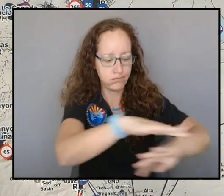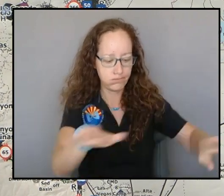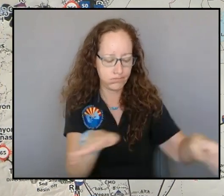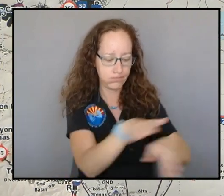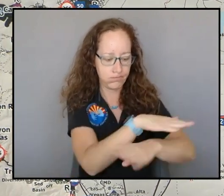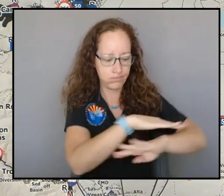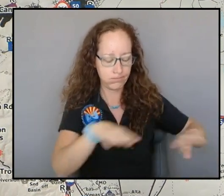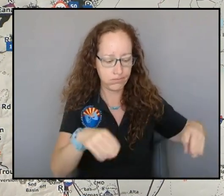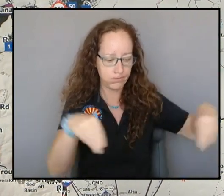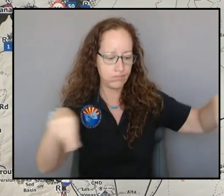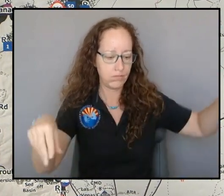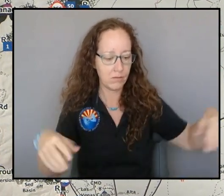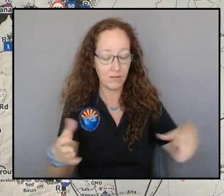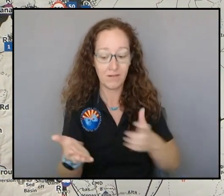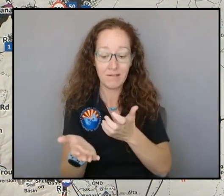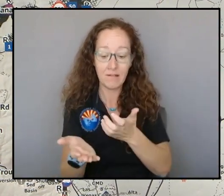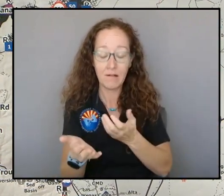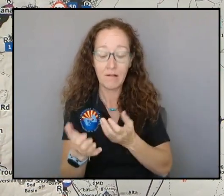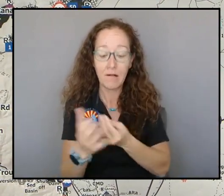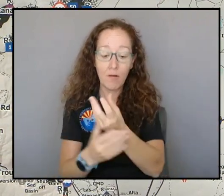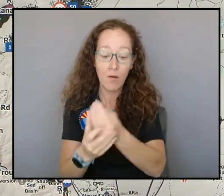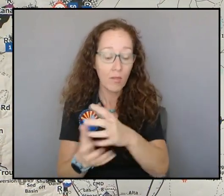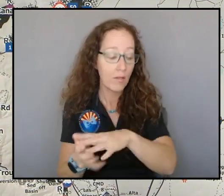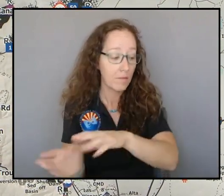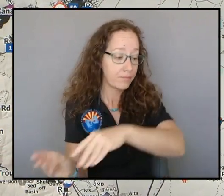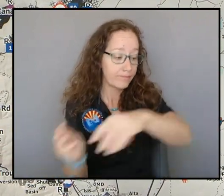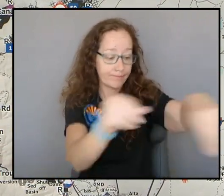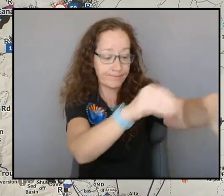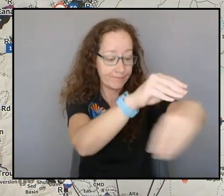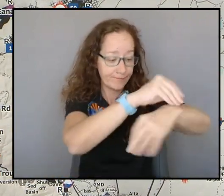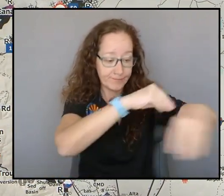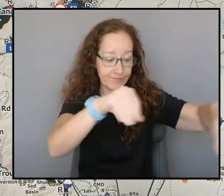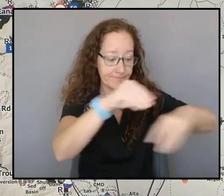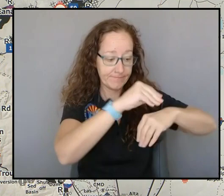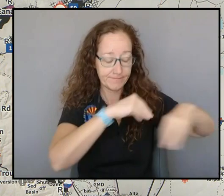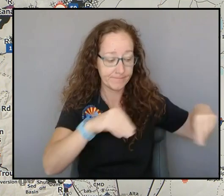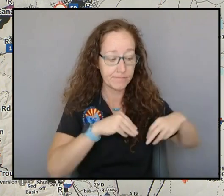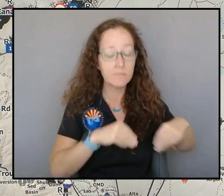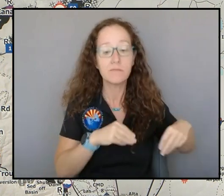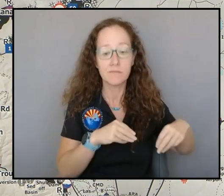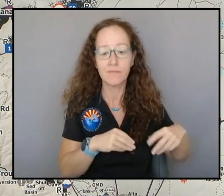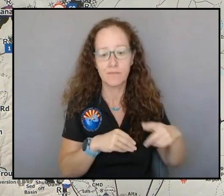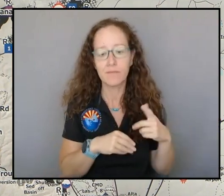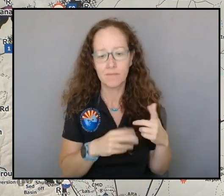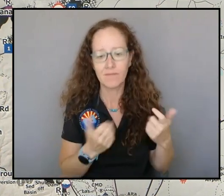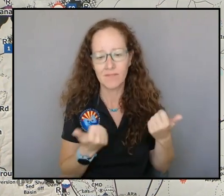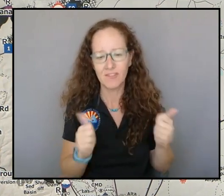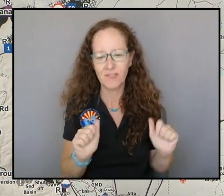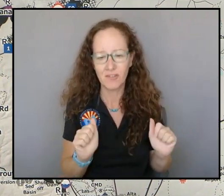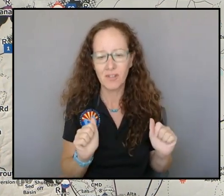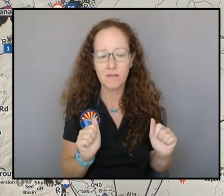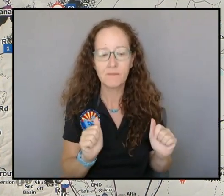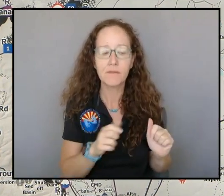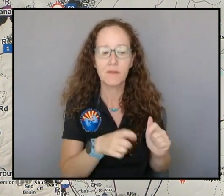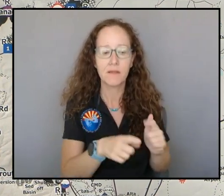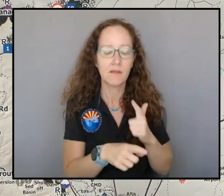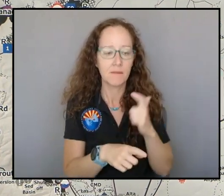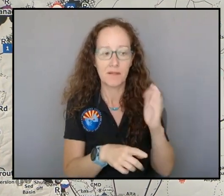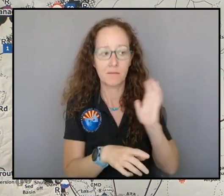and we were making attempts to to stop it in those locations. So what that really entails and what it's geared